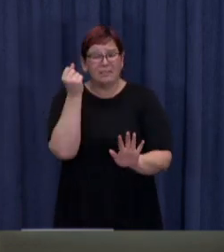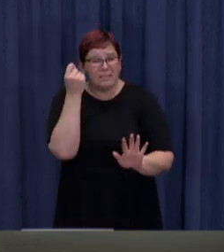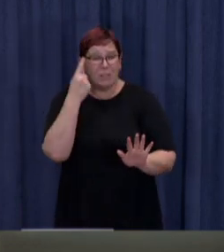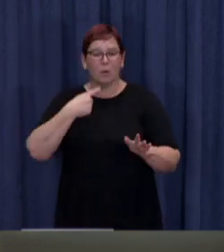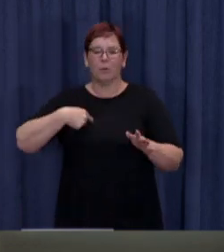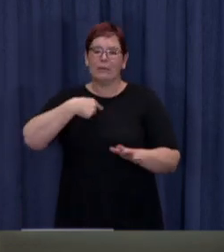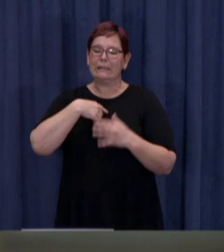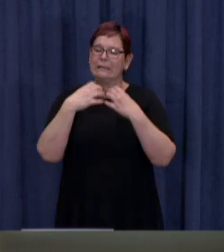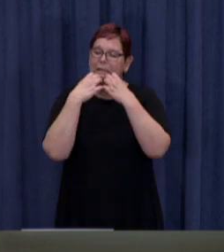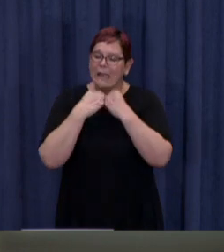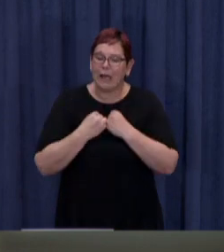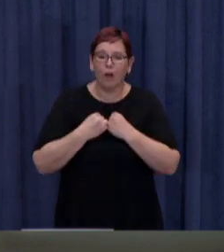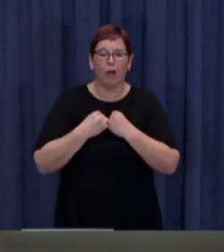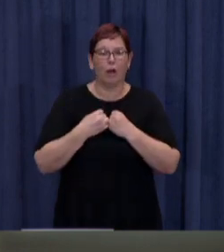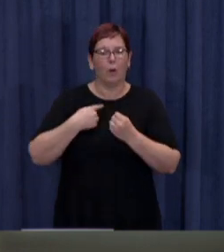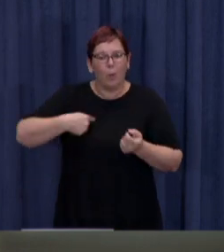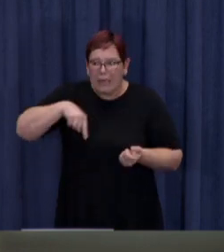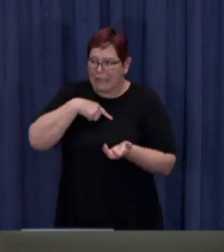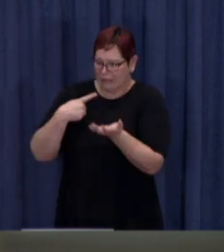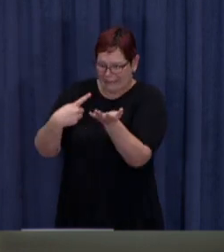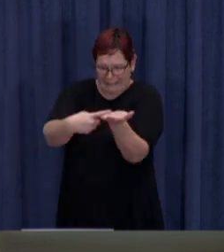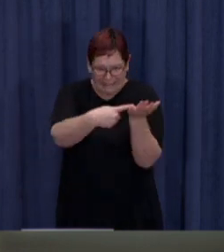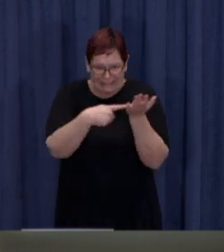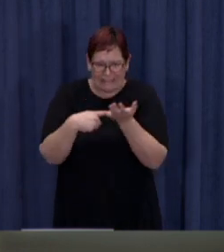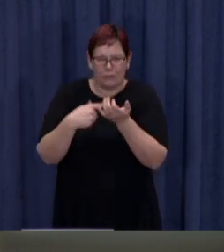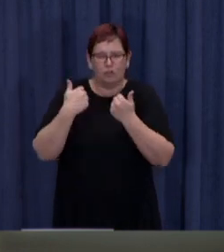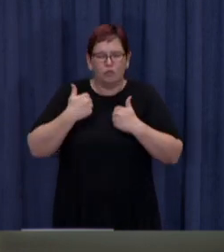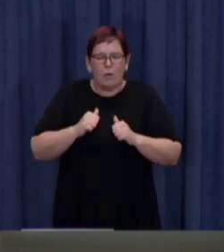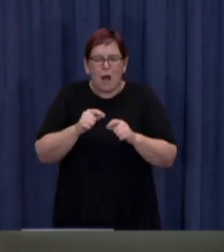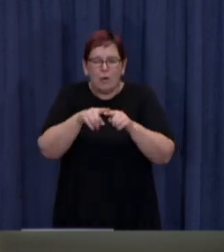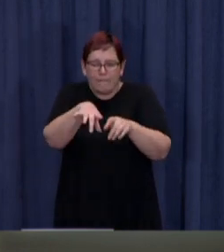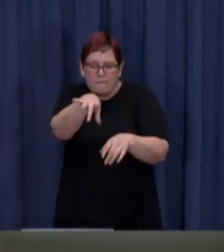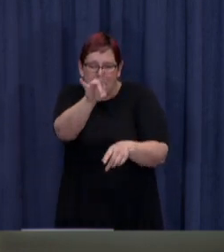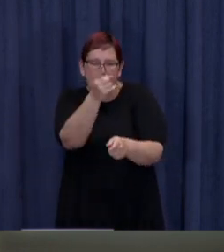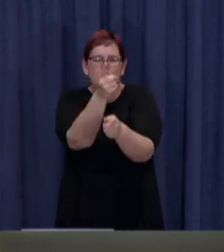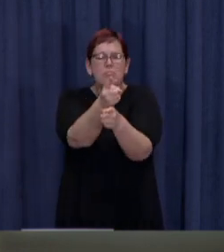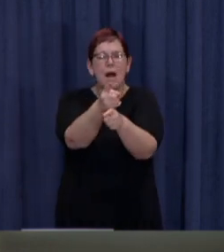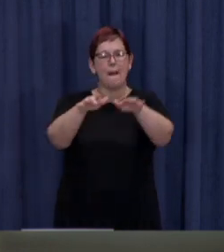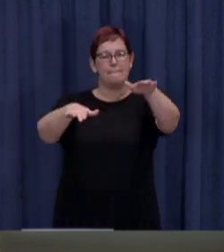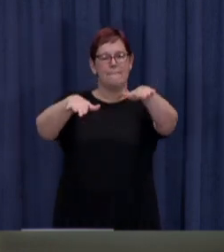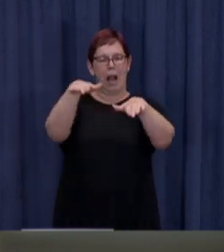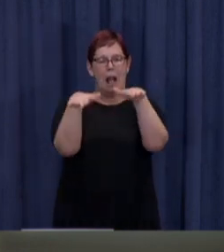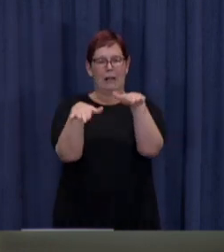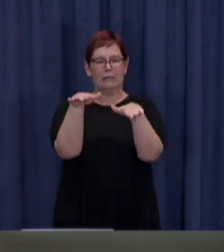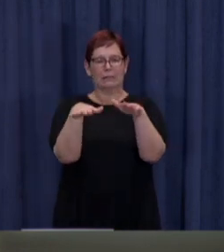of course you've got the health consideration which is number one at this moment in time but to balance against that people's individual